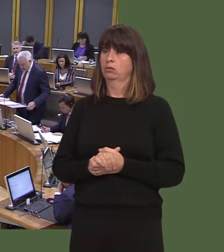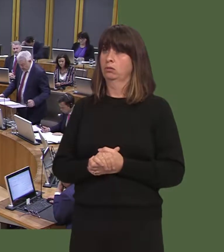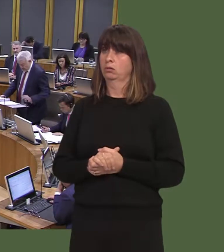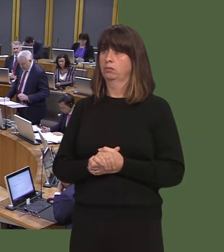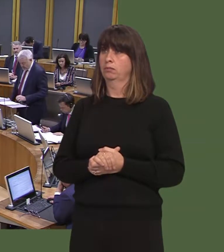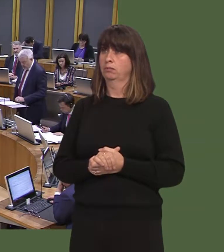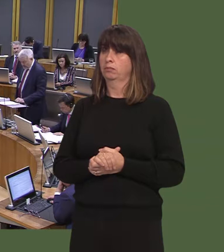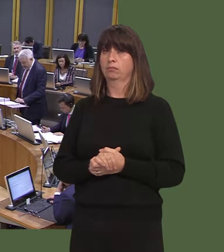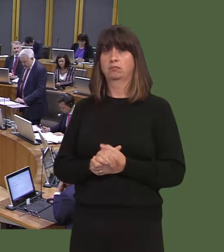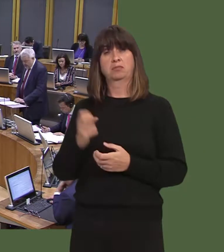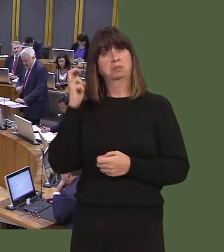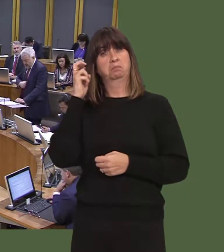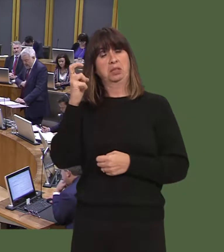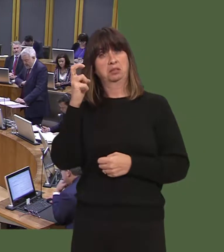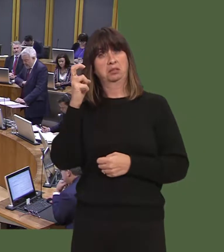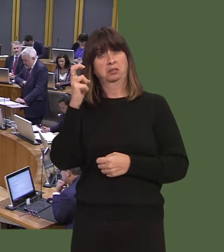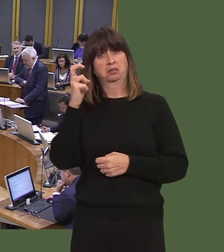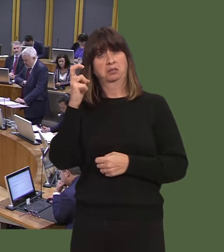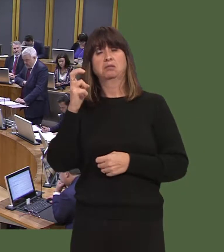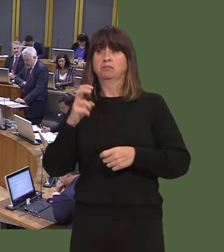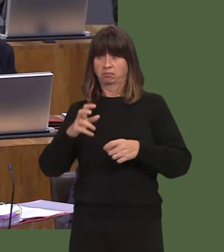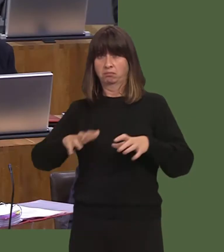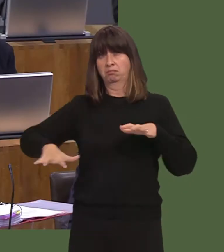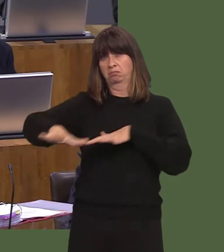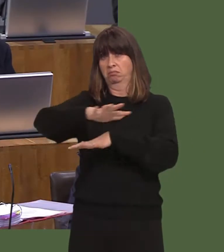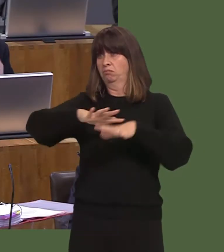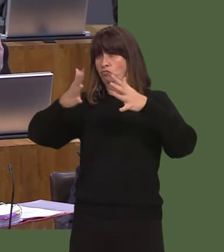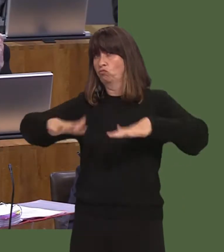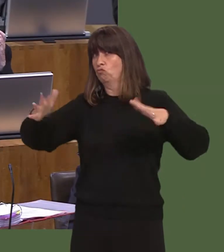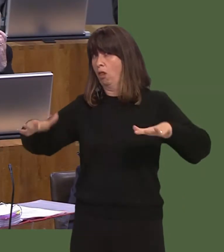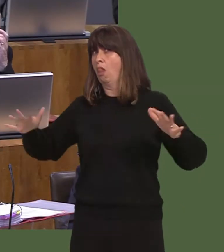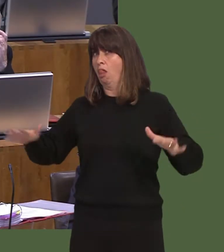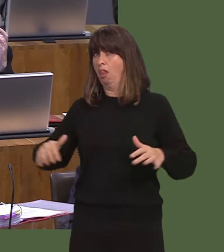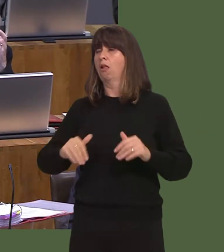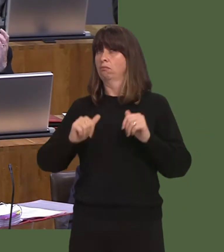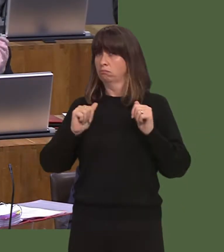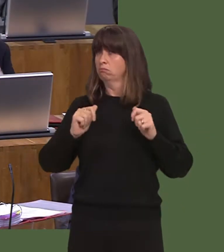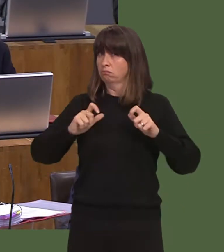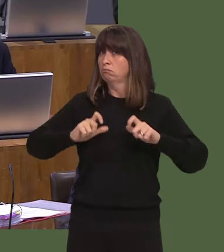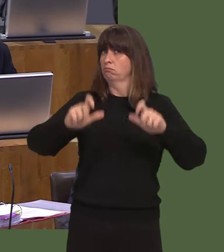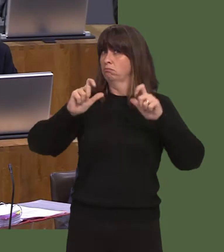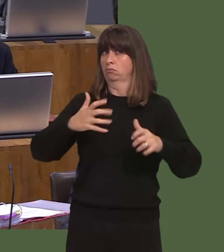OAQ52656 Carwyn Jones AM: Well, a sustainable bus network is vital to people who live in rural communities, and we will, of course, work with our partners